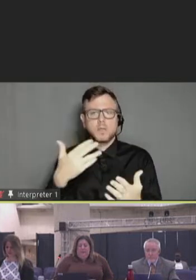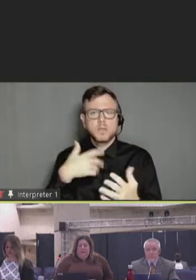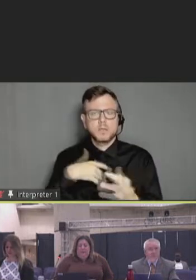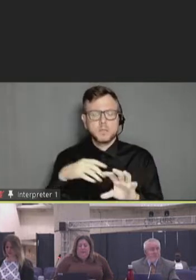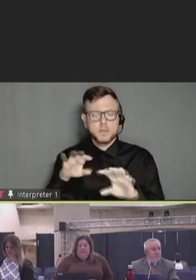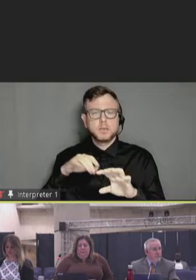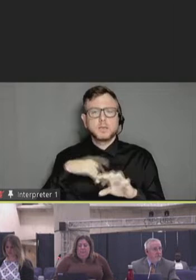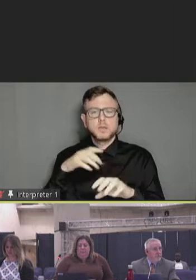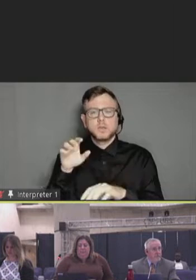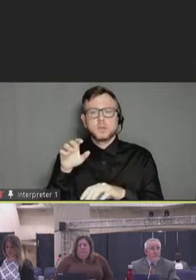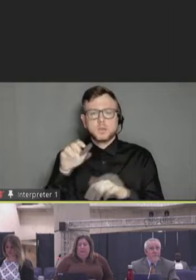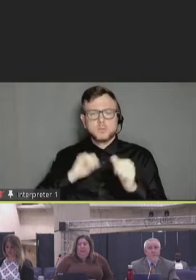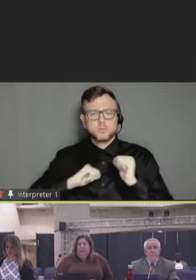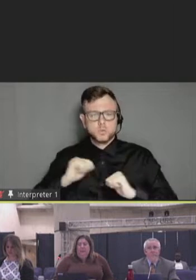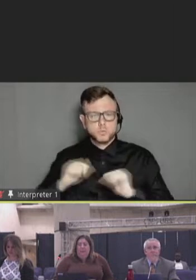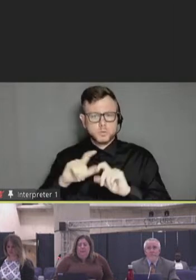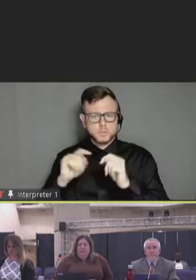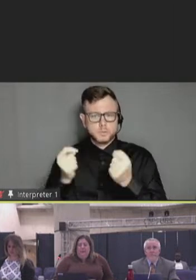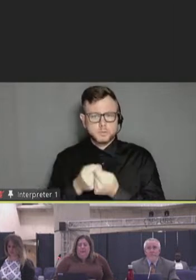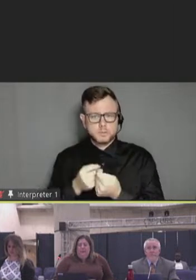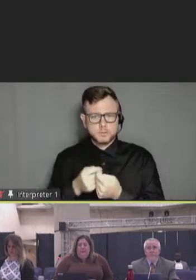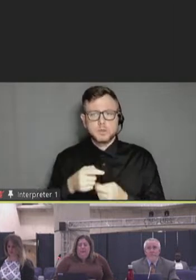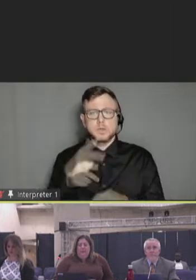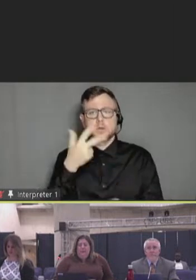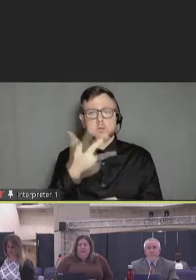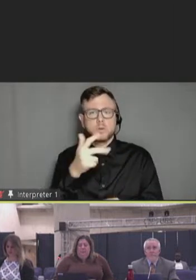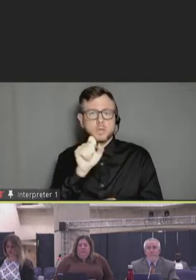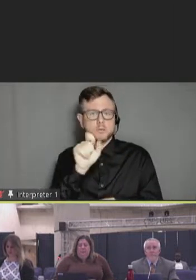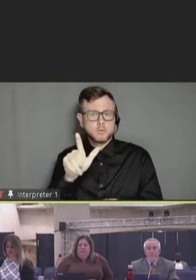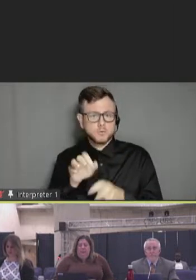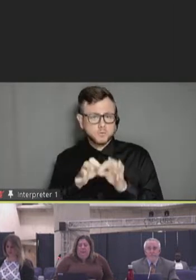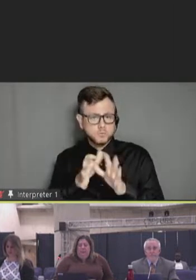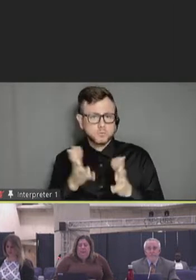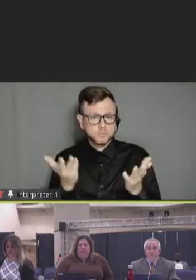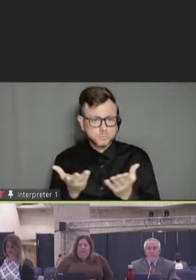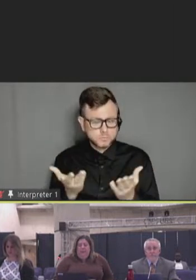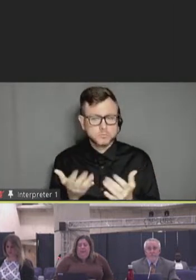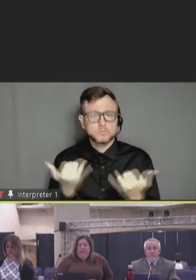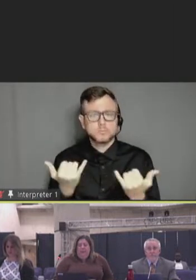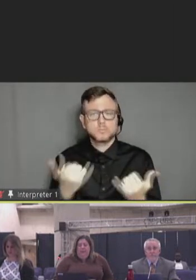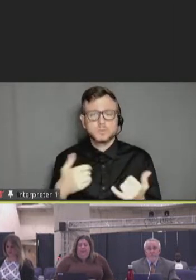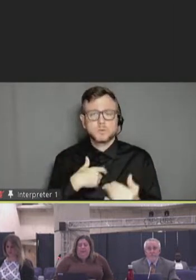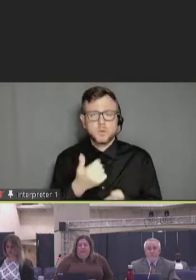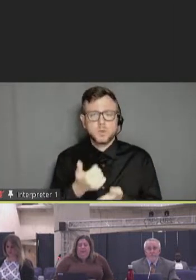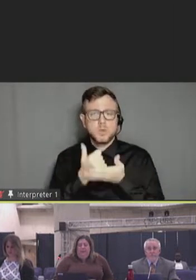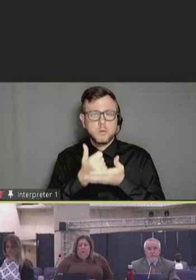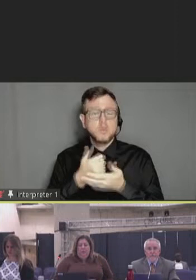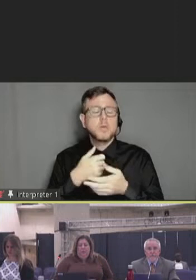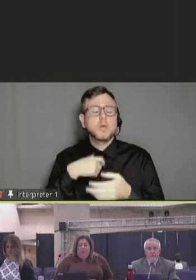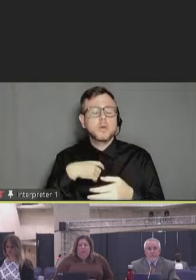It's been super helpful. We have three sign language interpreters today. They're helping to make our meeting more accessible.